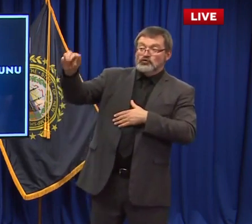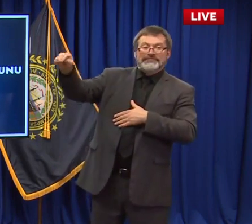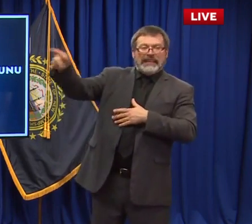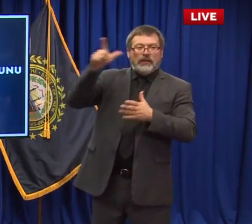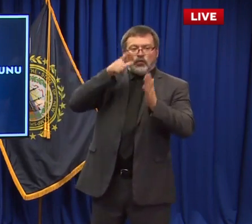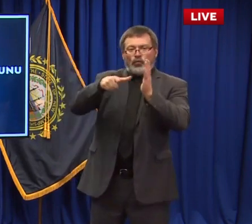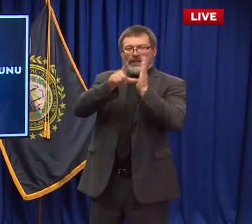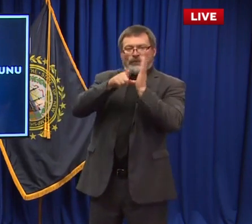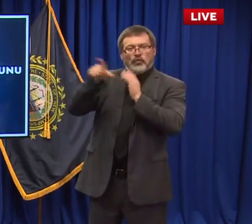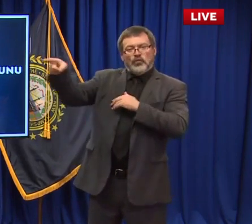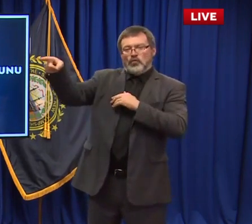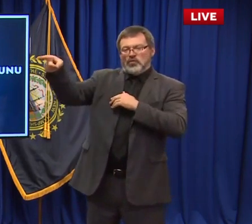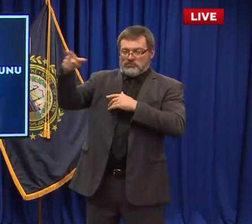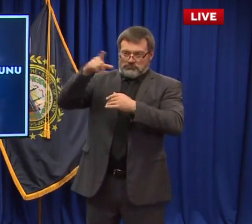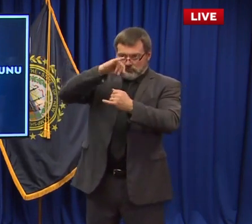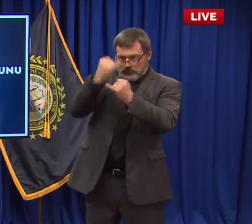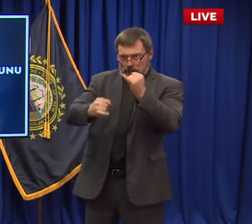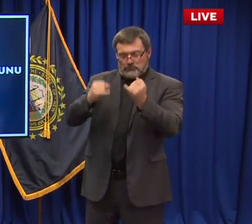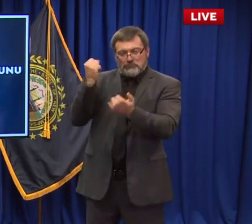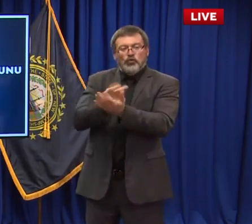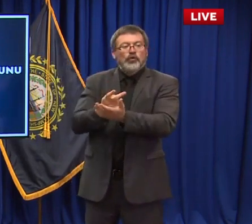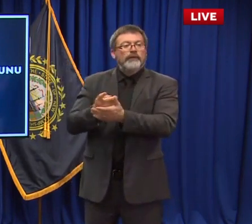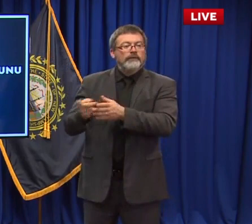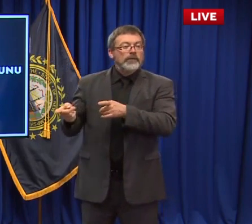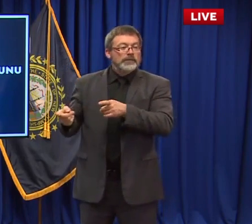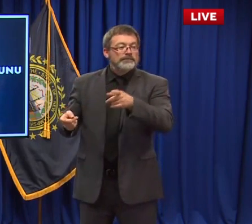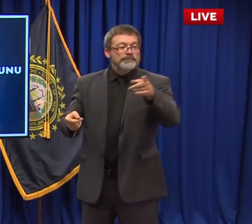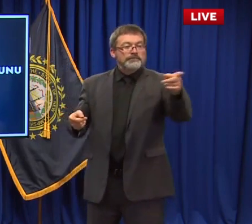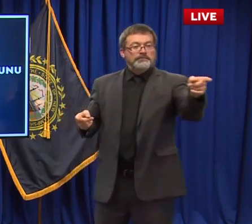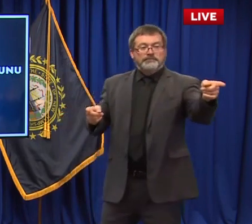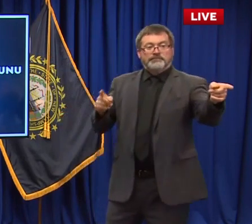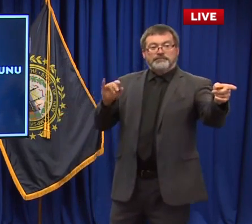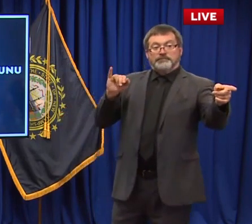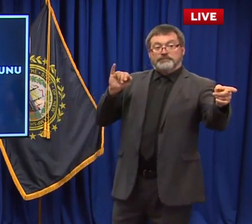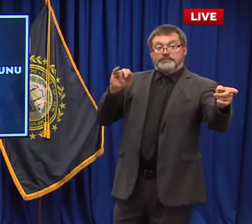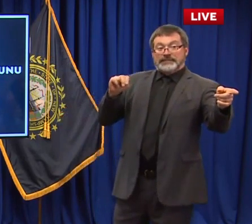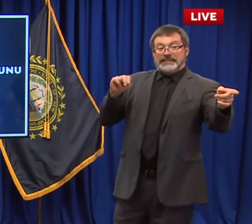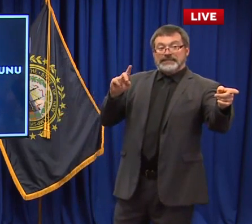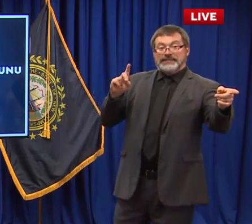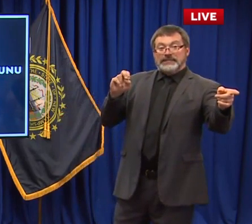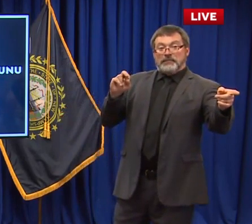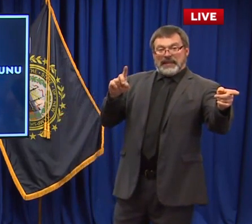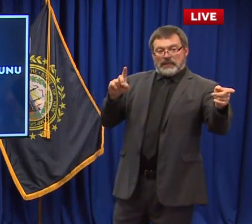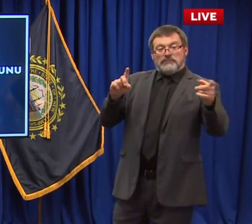THEY ALWAYS DO A GREAT JOB TO LOOK AT THESE GUIDANCE DOCUMENTS.